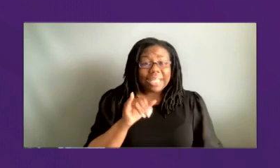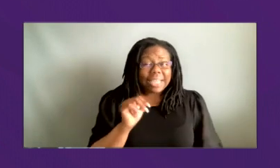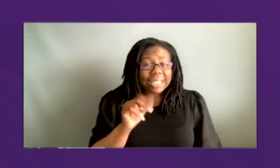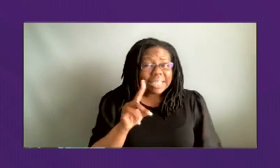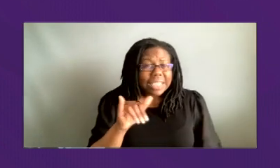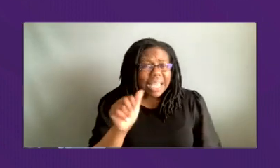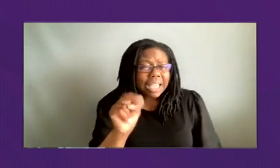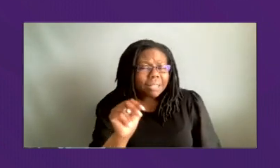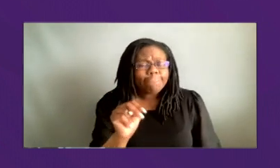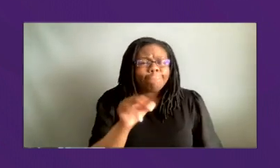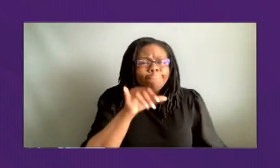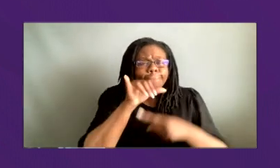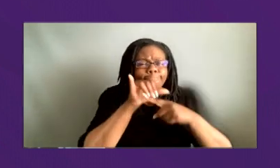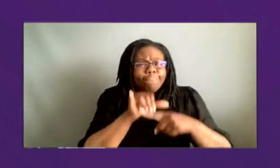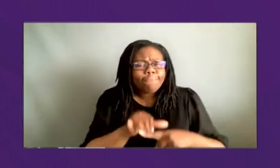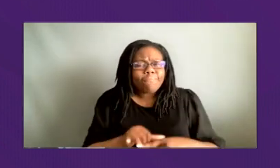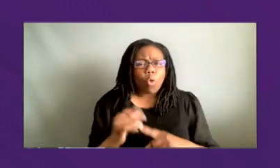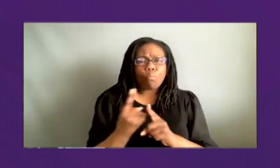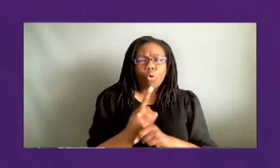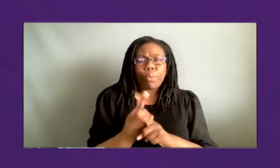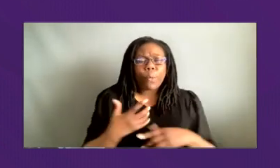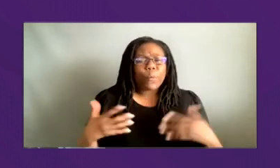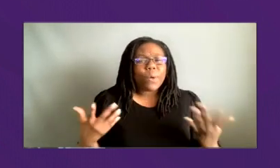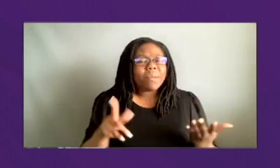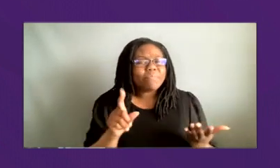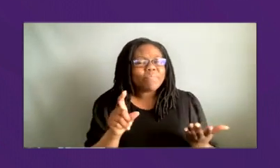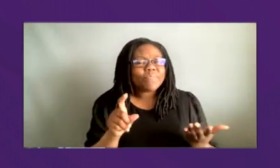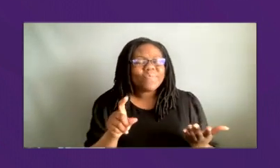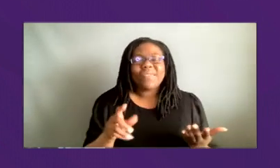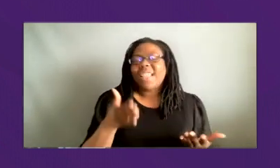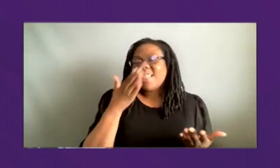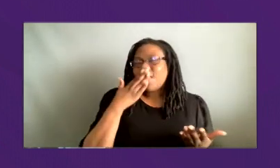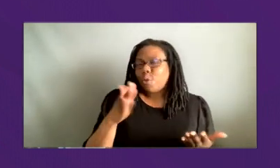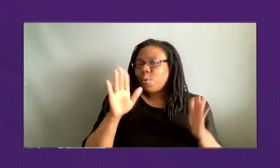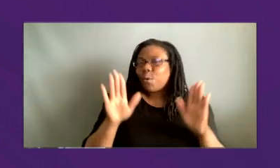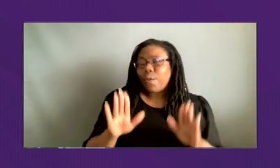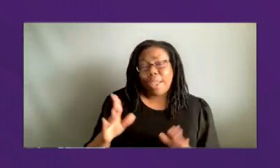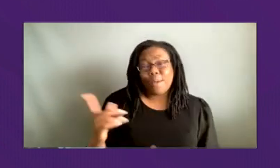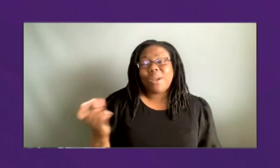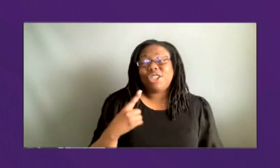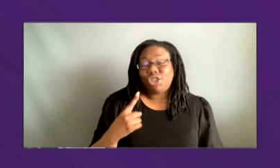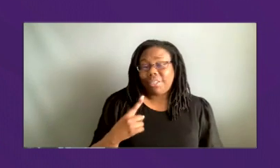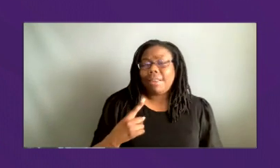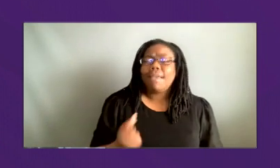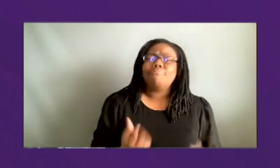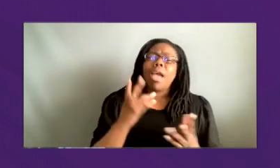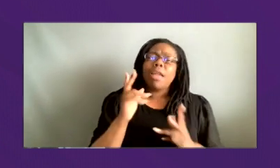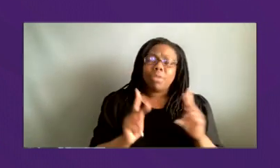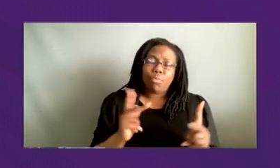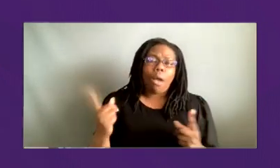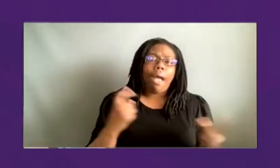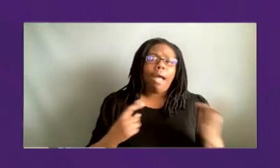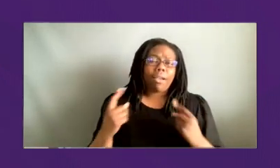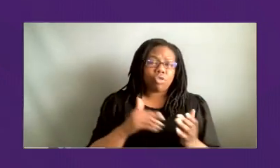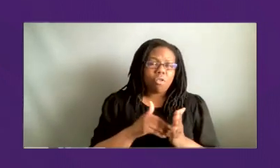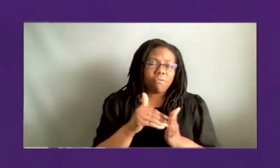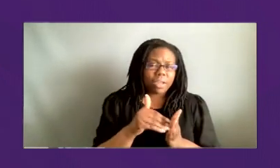Thank you. Yes, this is a great question. And like Shannon said, we get this question a lot. It's a very fair question because language is very complicated.